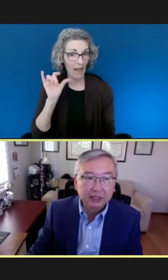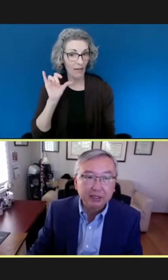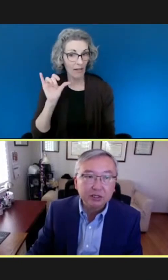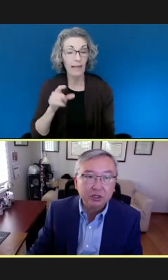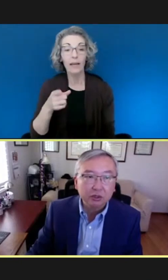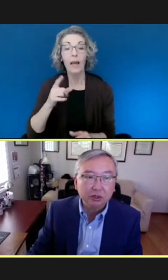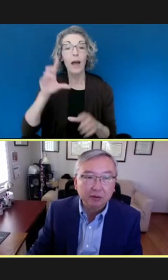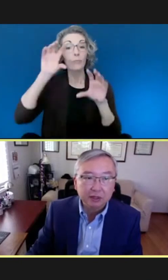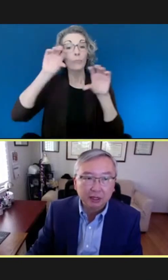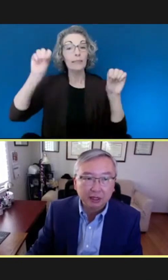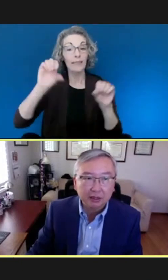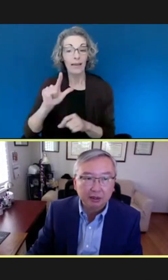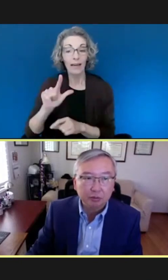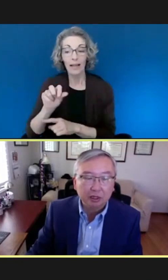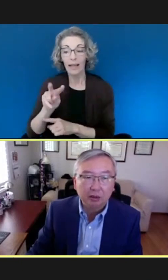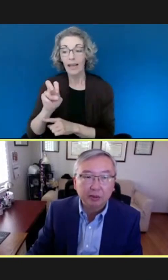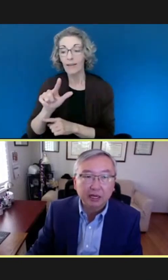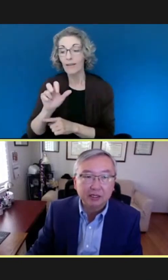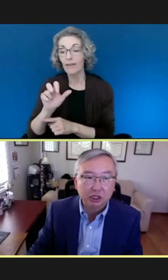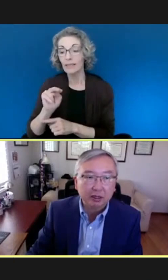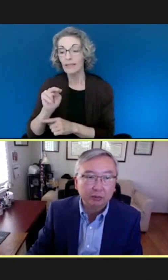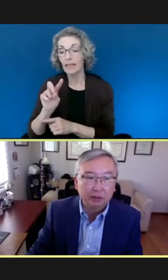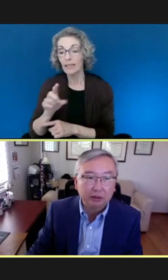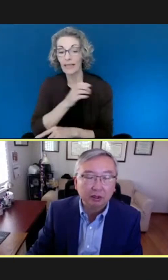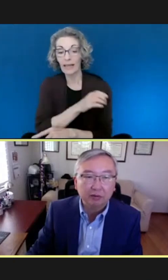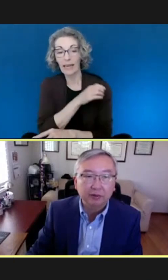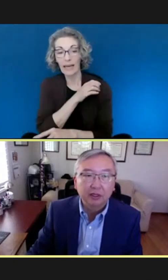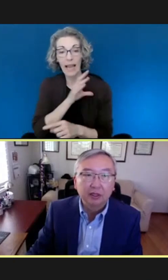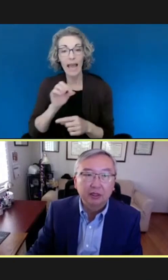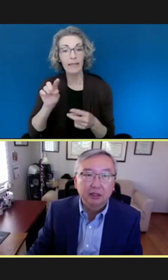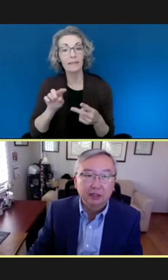And Stuart Yudofsky, the past chairman of